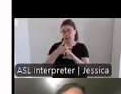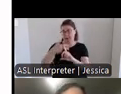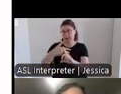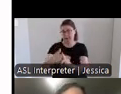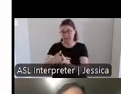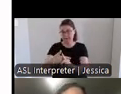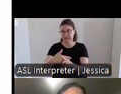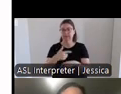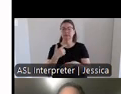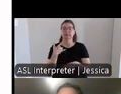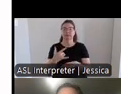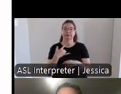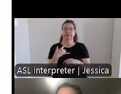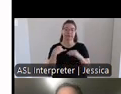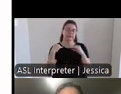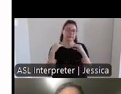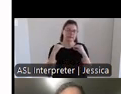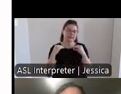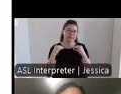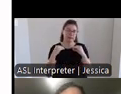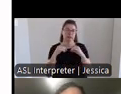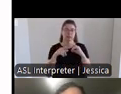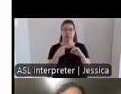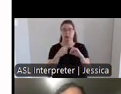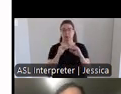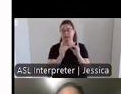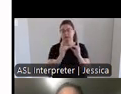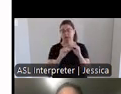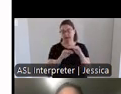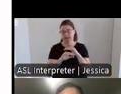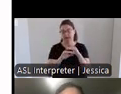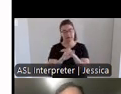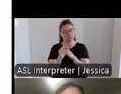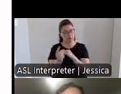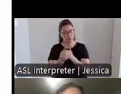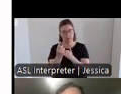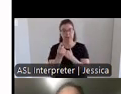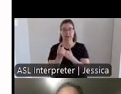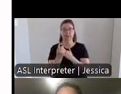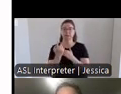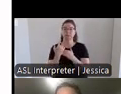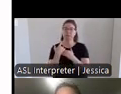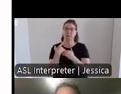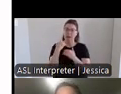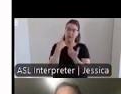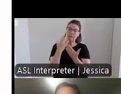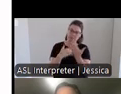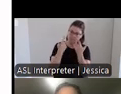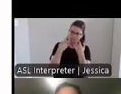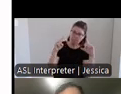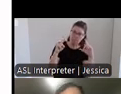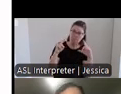I touch on digital accessibility in some way. And, I think I succeed in some ways, and fail in others.